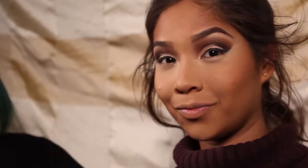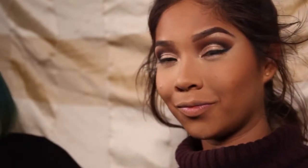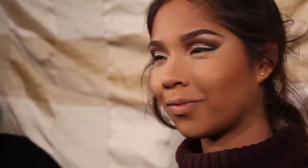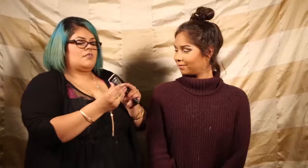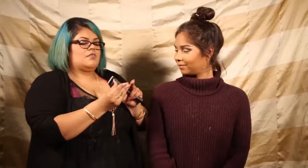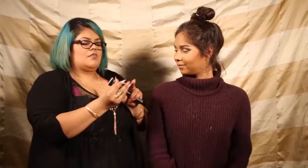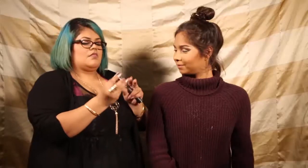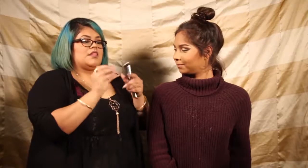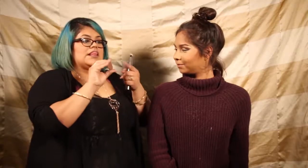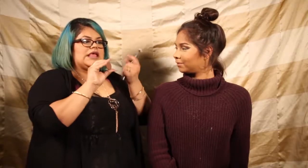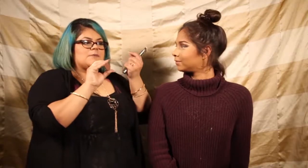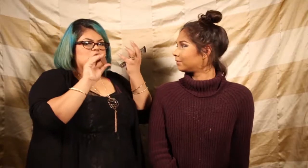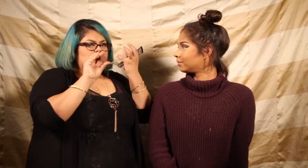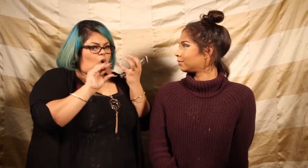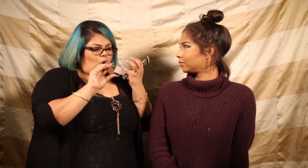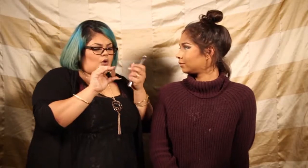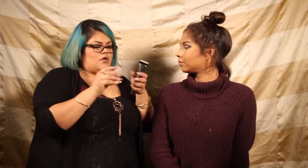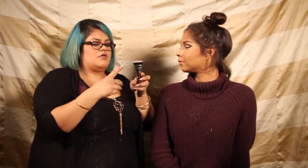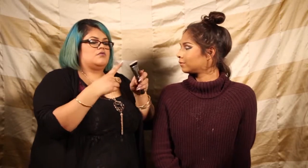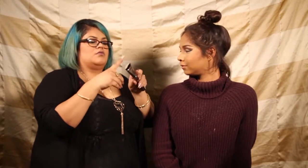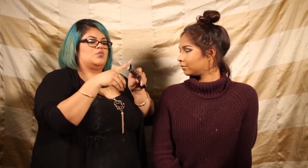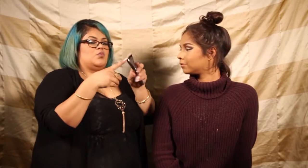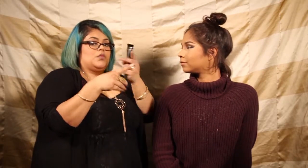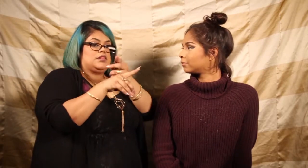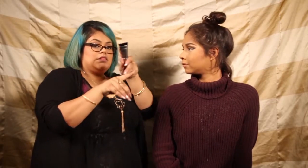this one is a little darker than previous one and use this brush